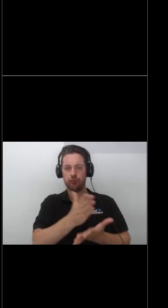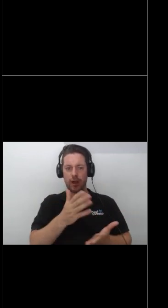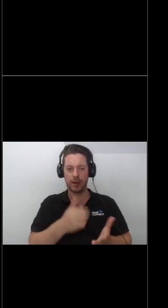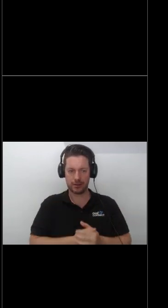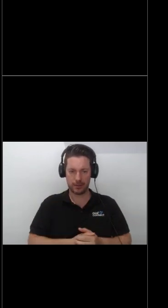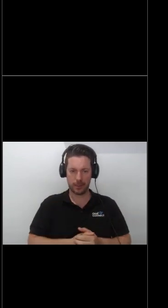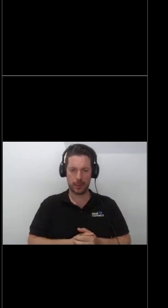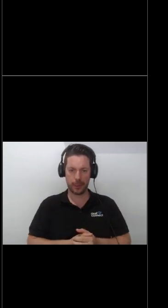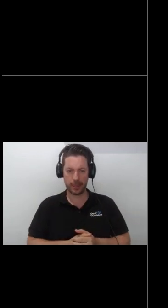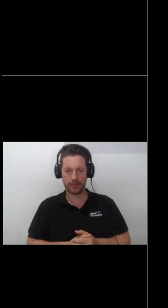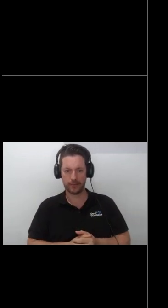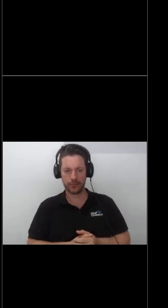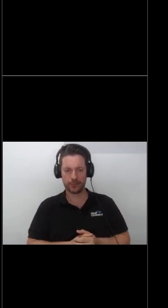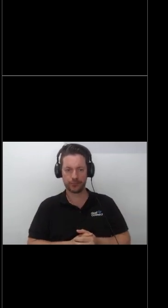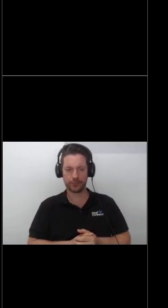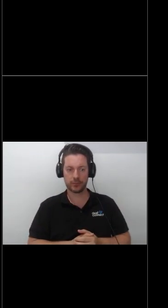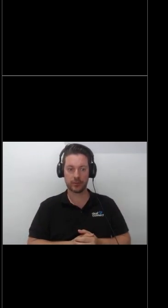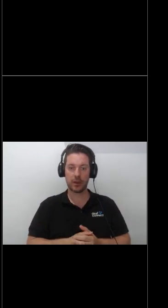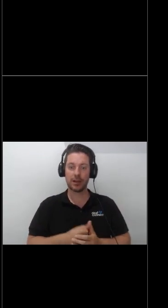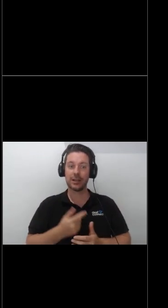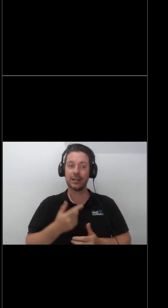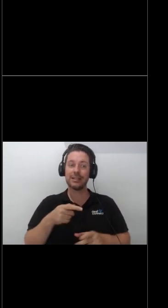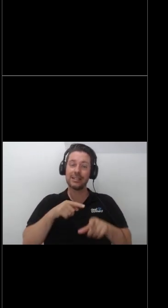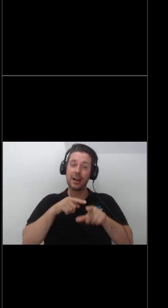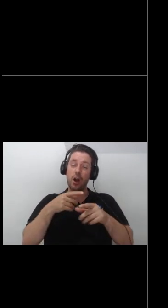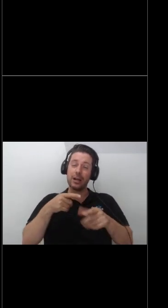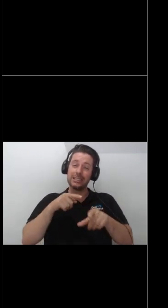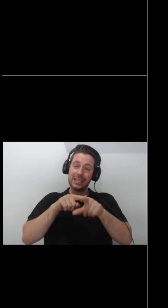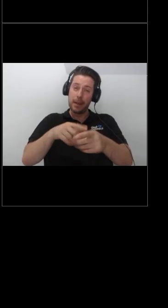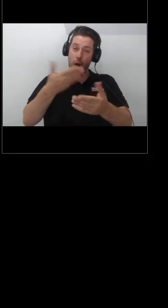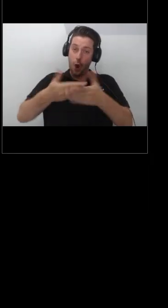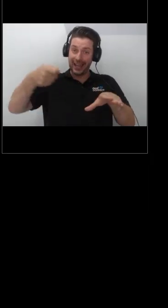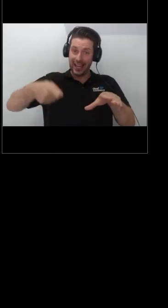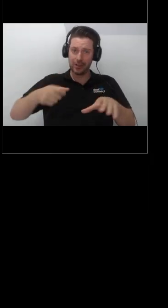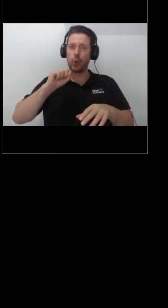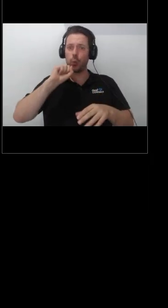Notice will depend on the type of hearing. Now there is a call there,